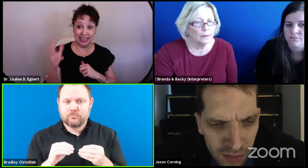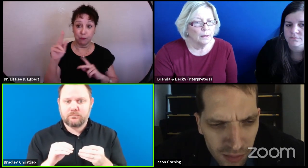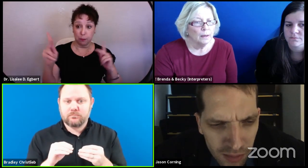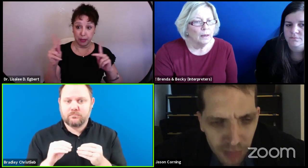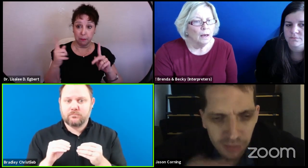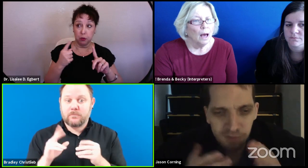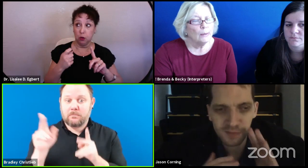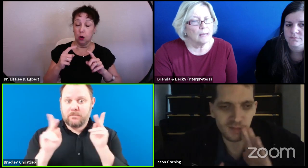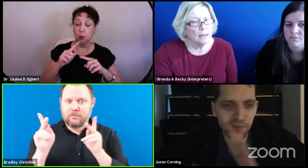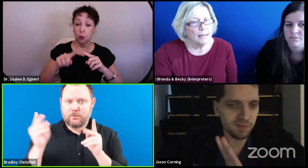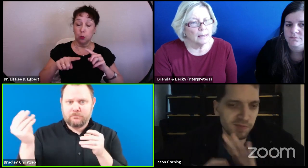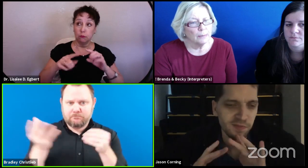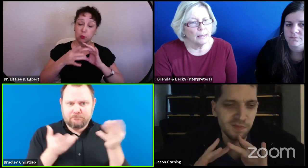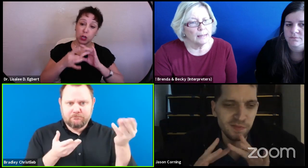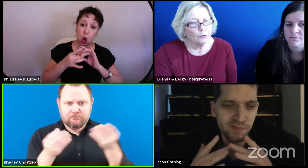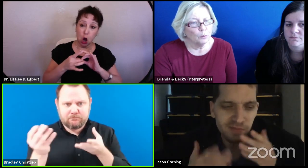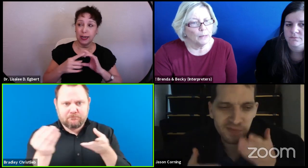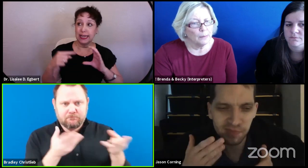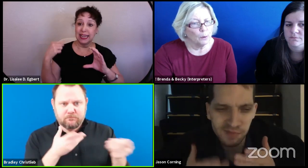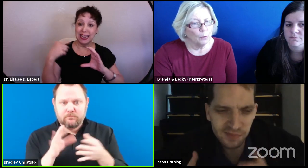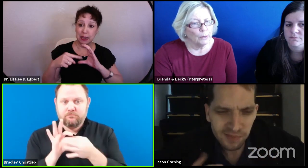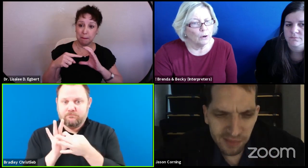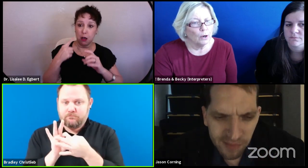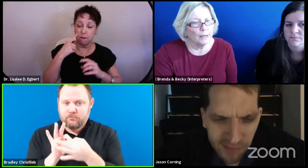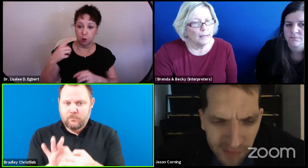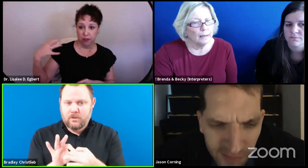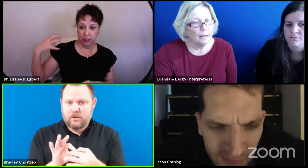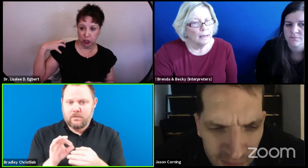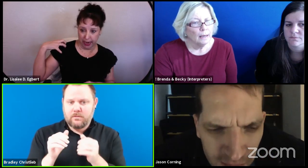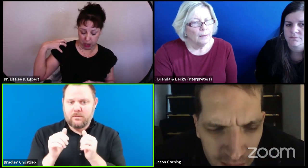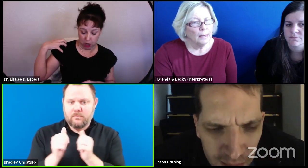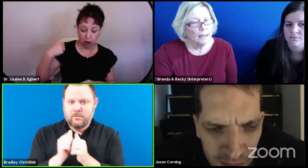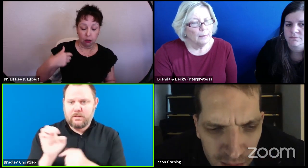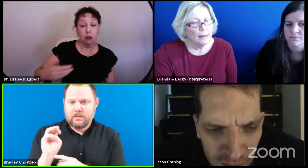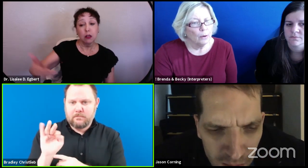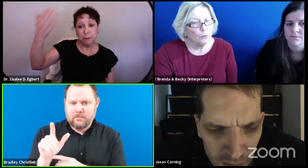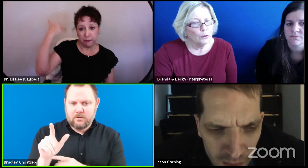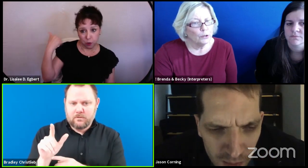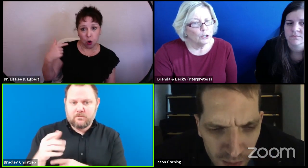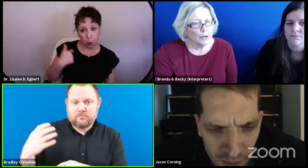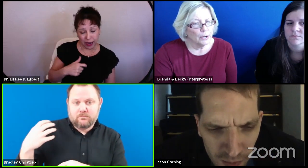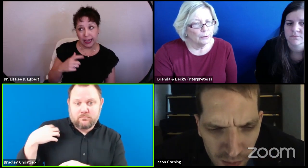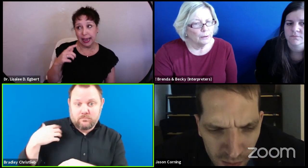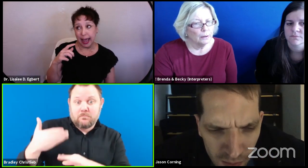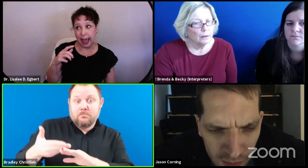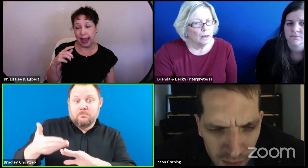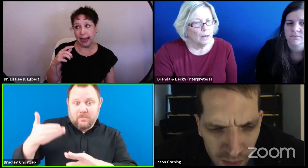I was contacted by several people regarding the email for the Chair.